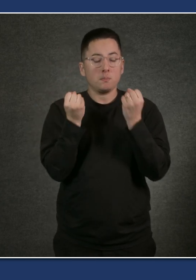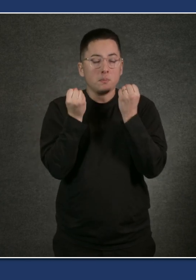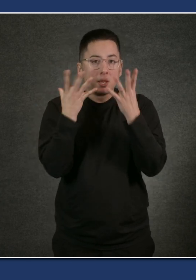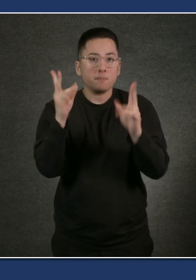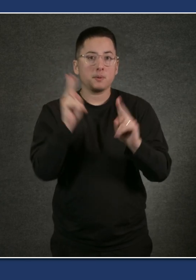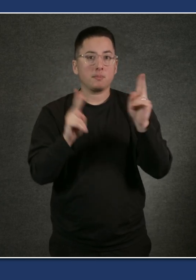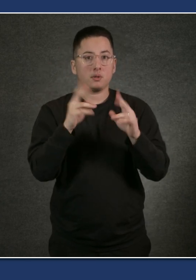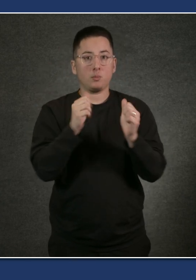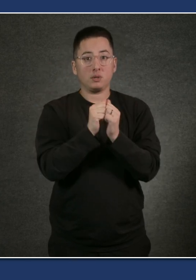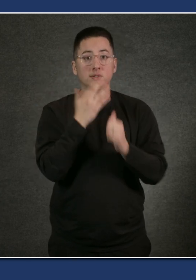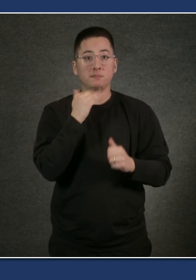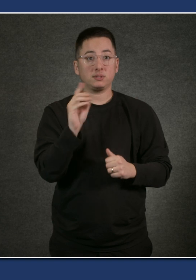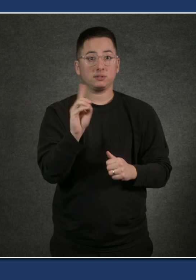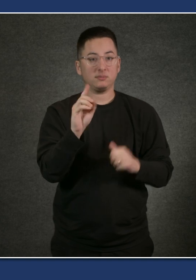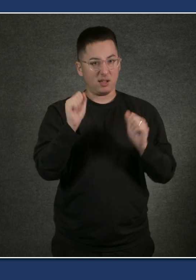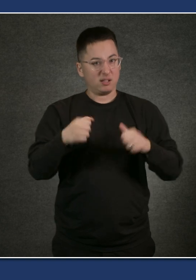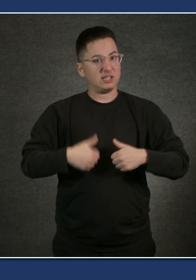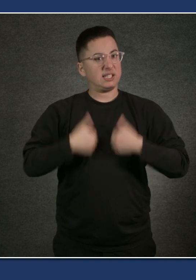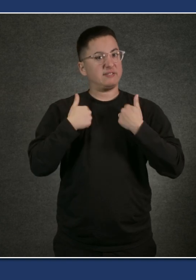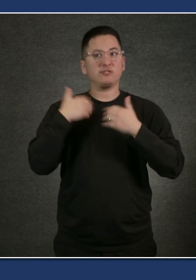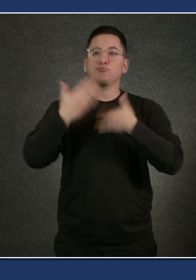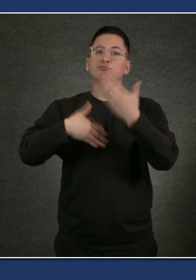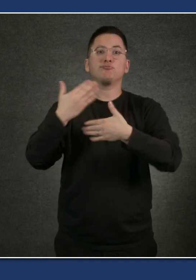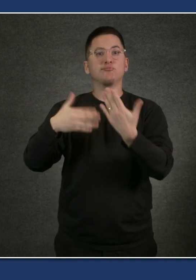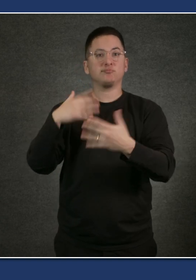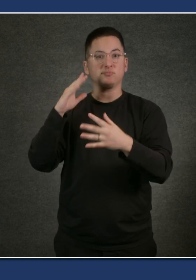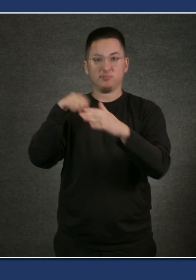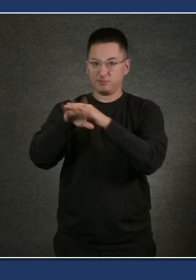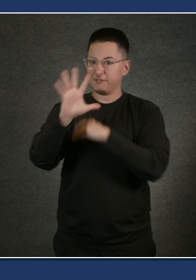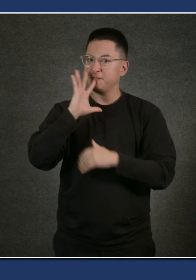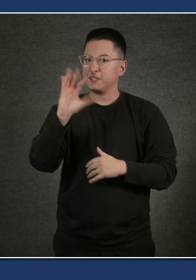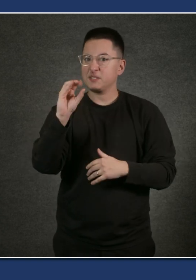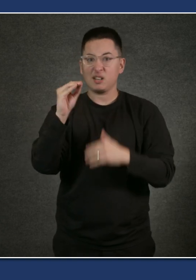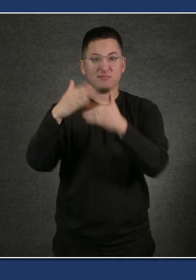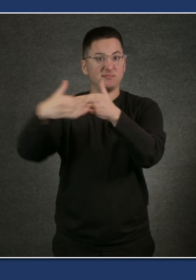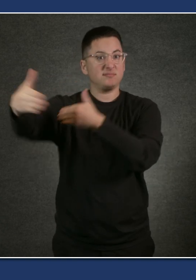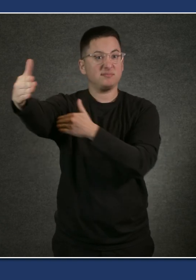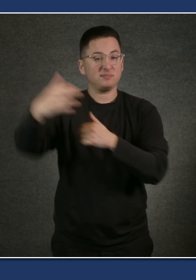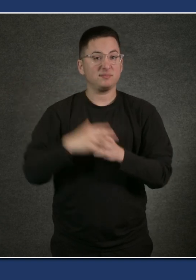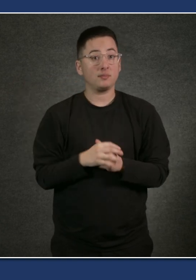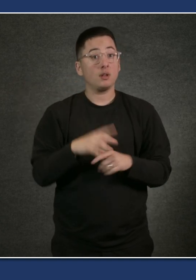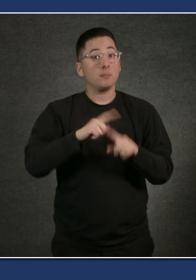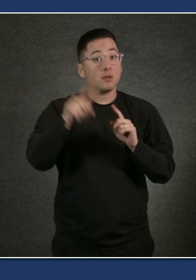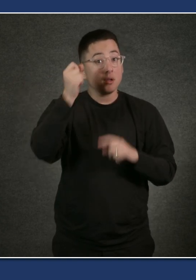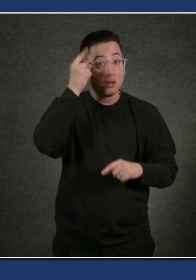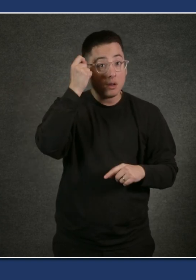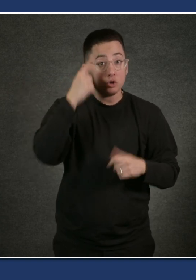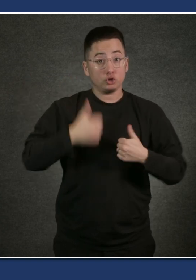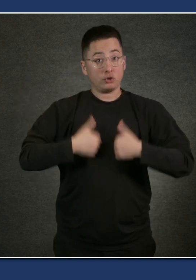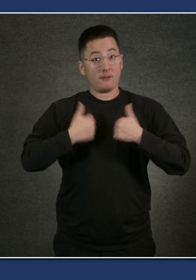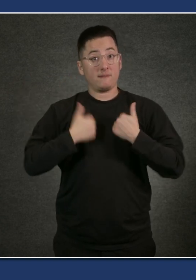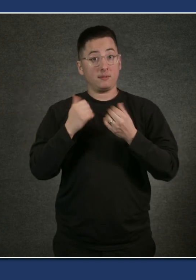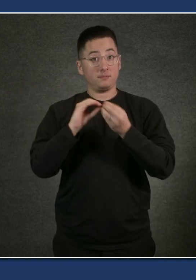advancements, countless individuals with diabetes now thrive into their 50s and beyond.